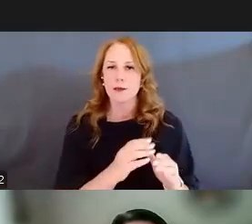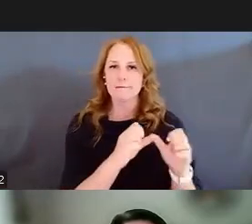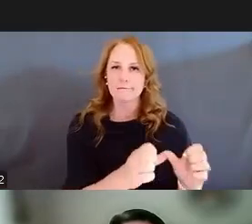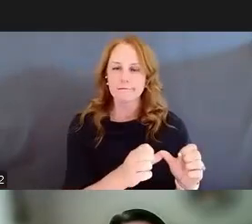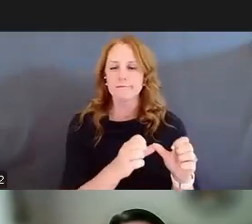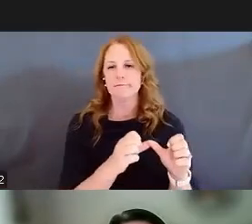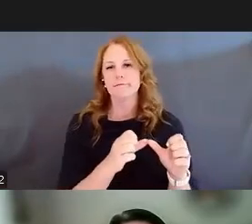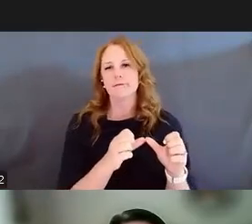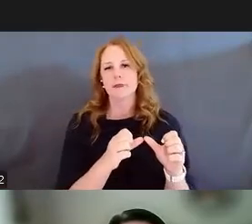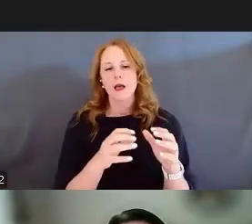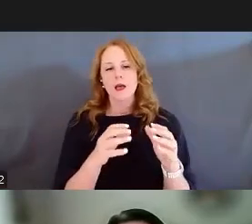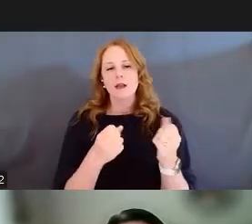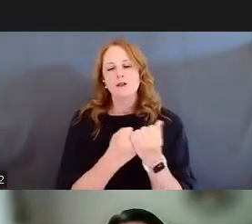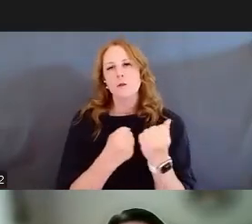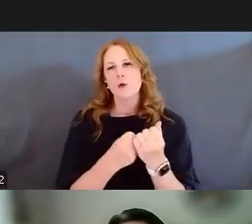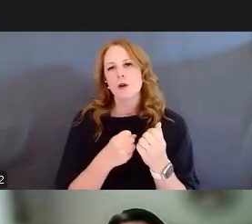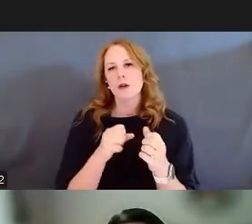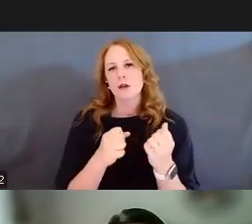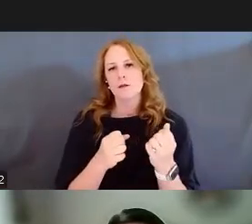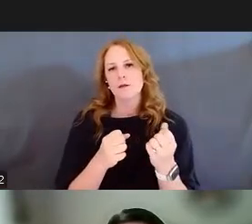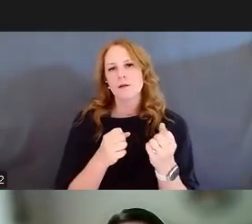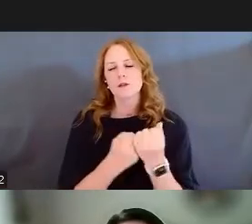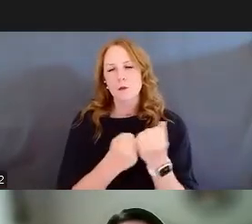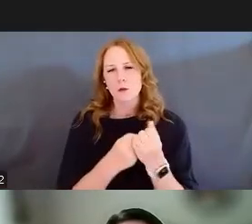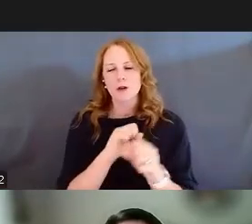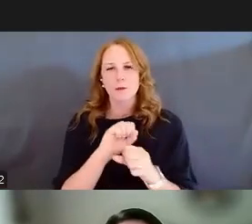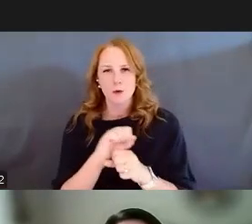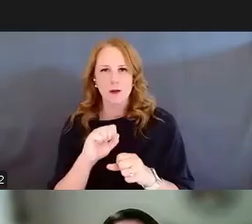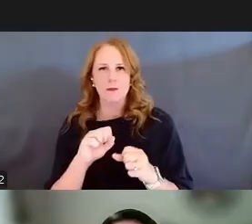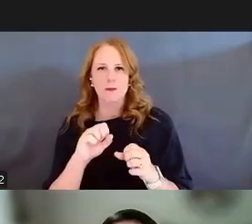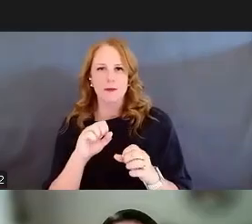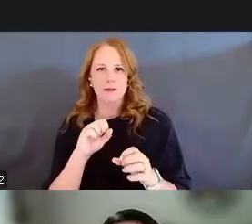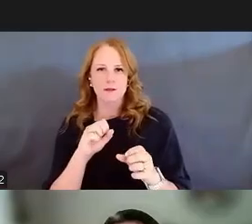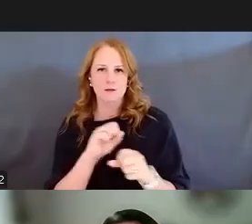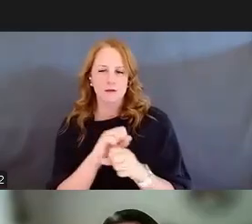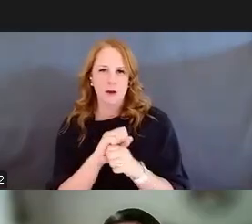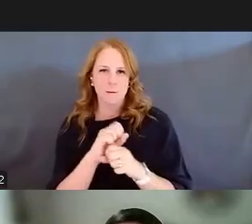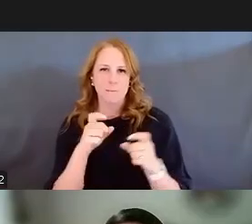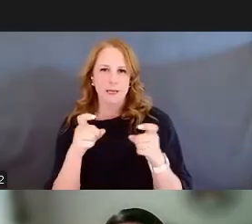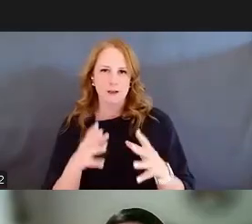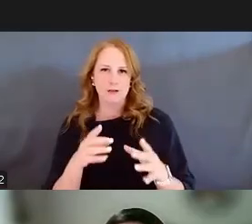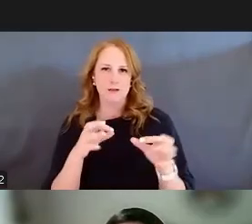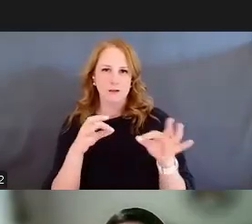uh supported employment program manager draft job description is one of the earlier drafts of the of